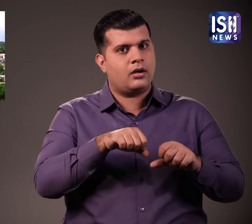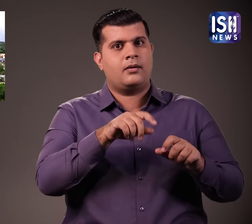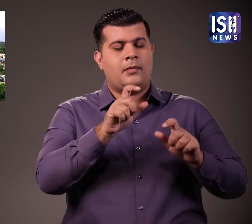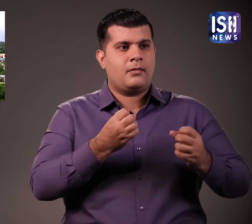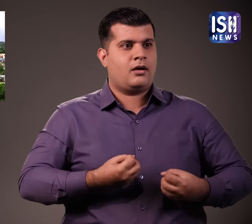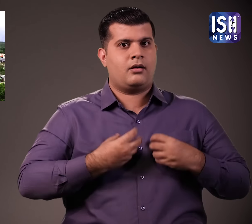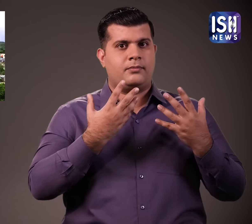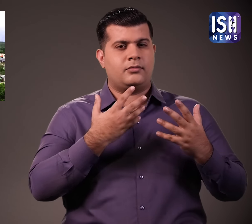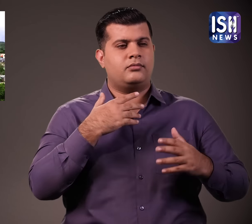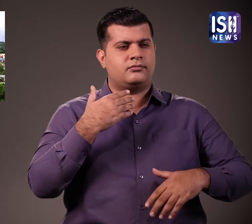People were very happy with this.